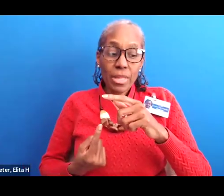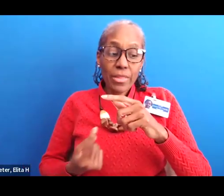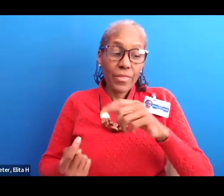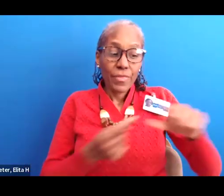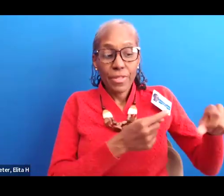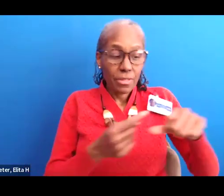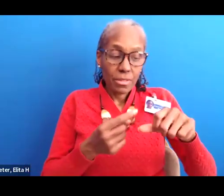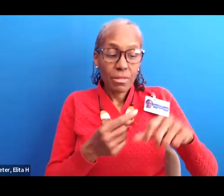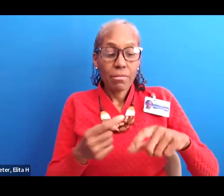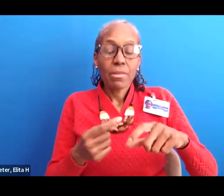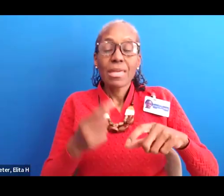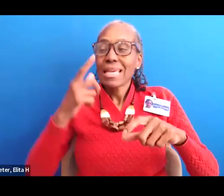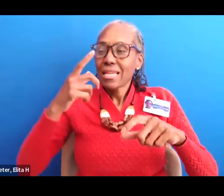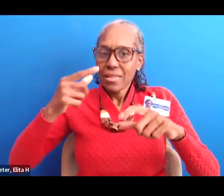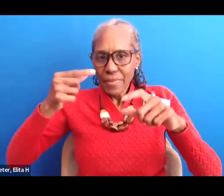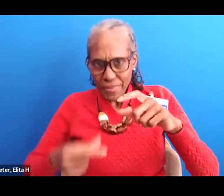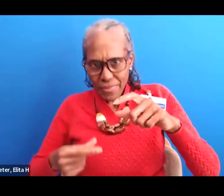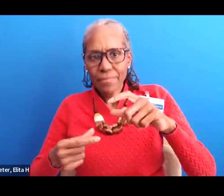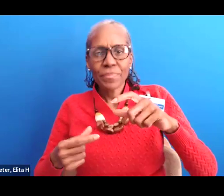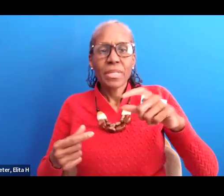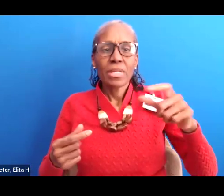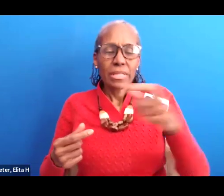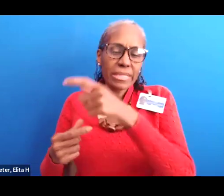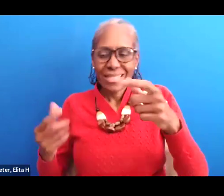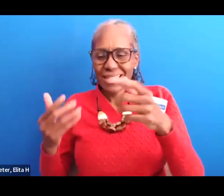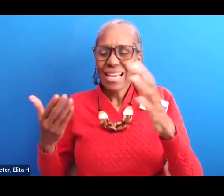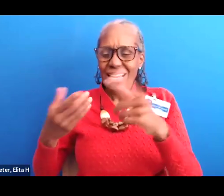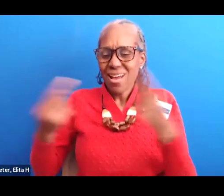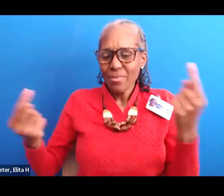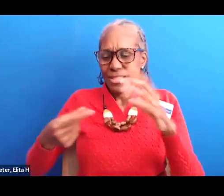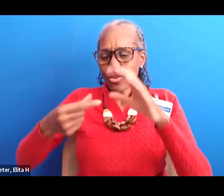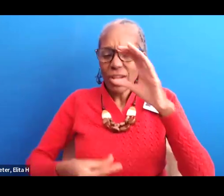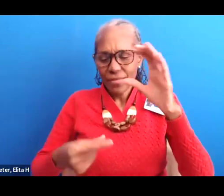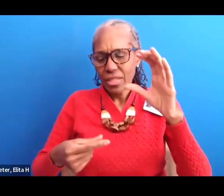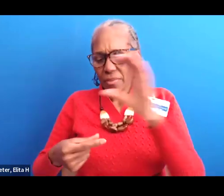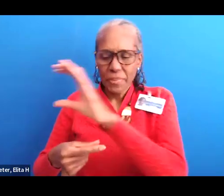move it this way, because this way we're against gravity. We're just going like this, we can slide it across the table, and